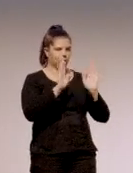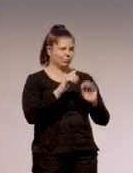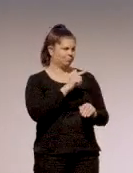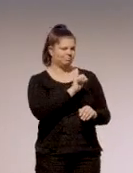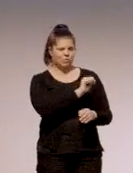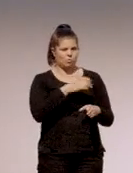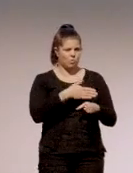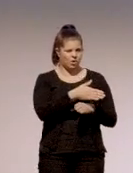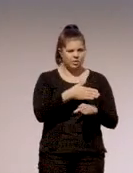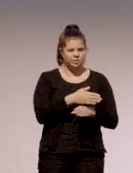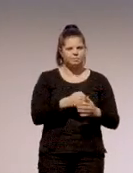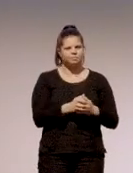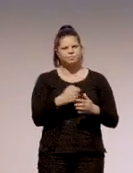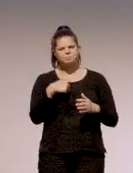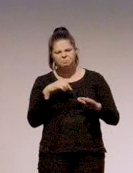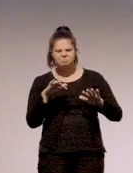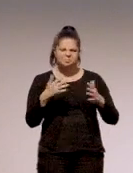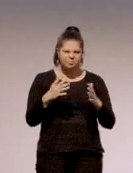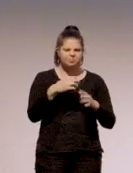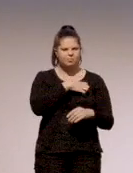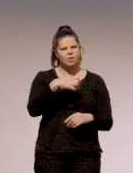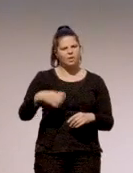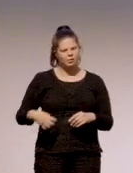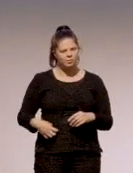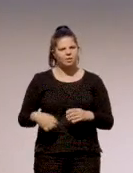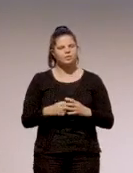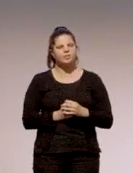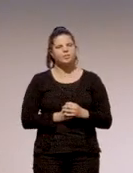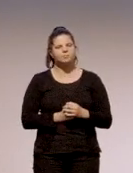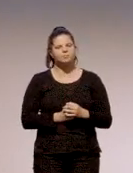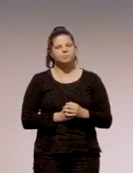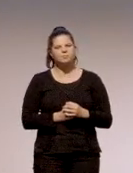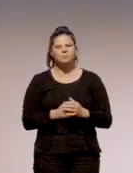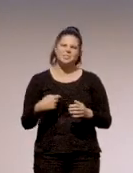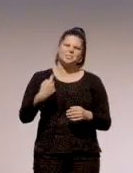being semi government, we kind of seem to fall into this weird hole of